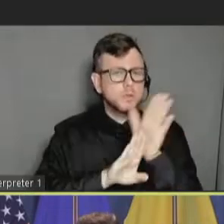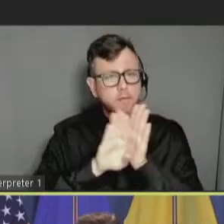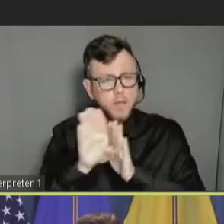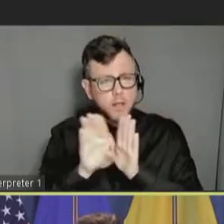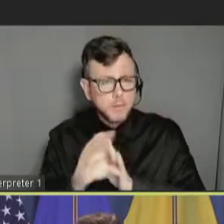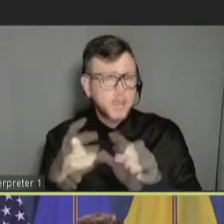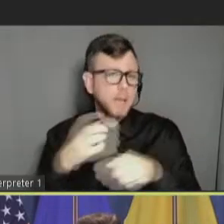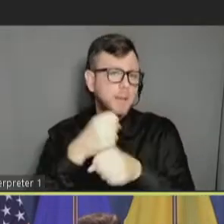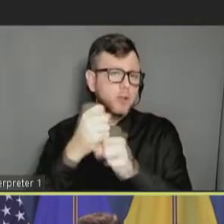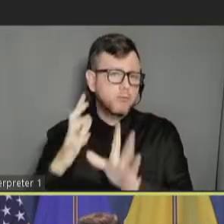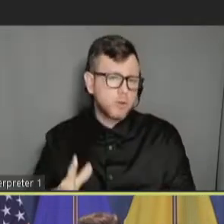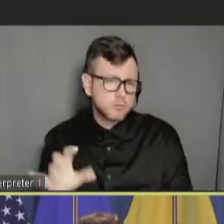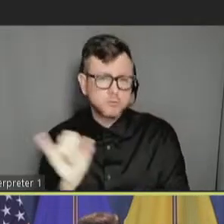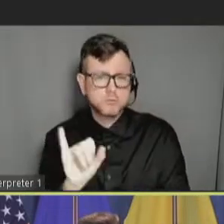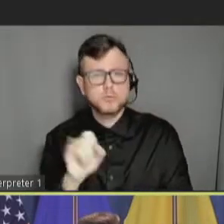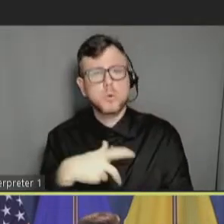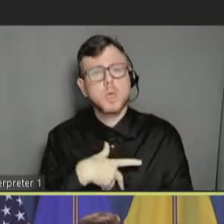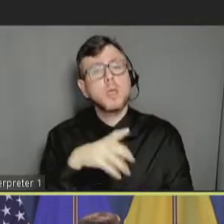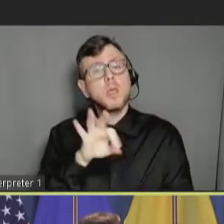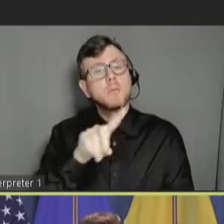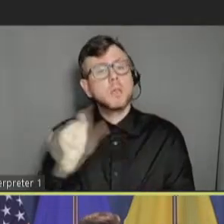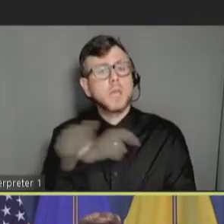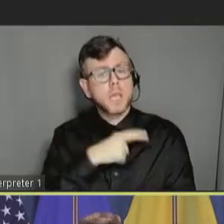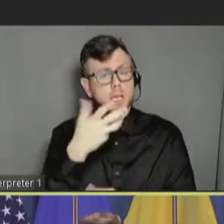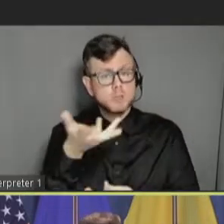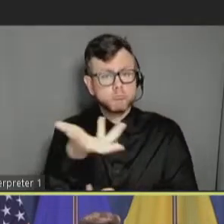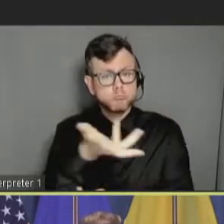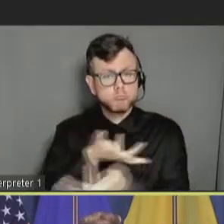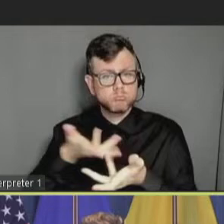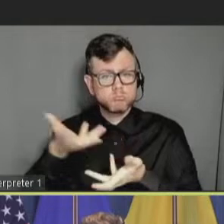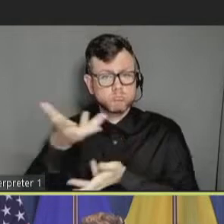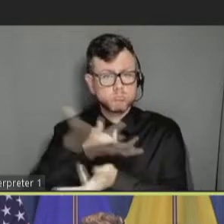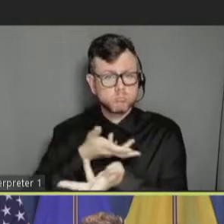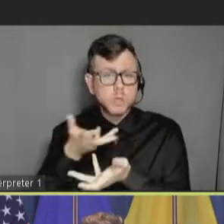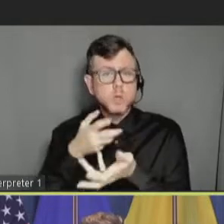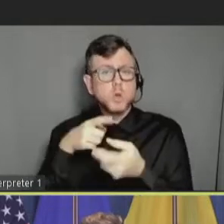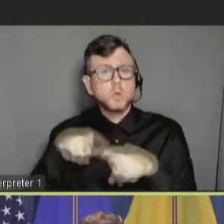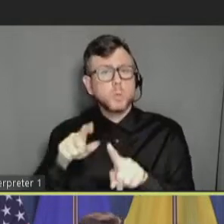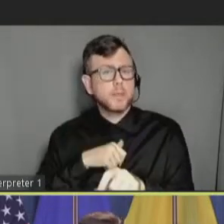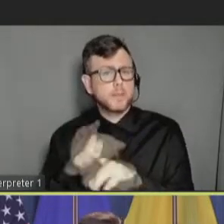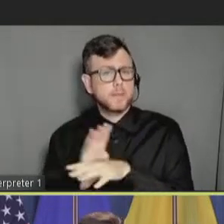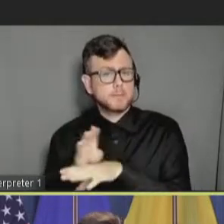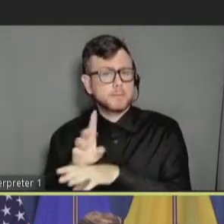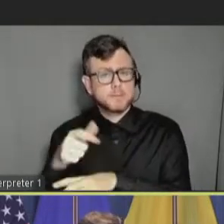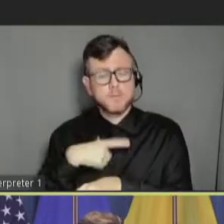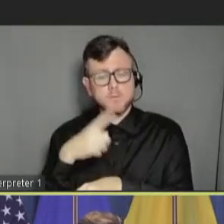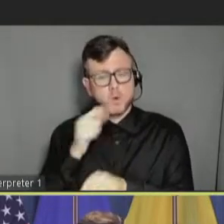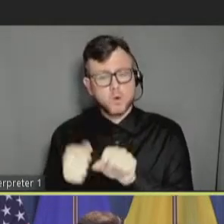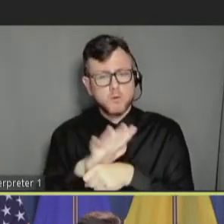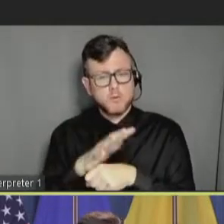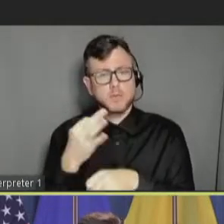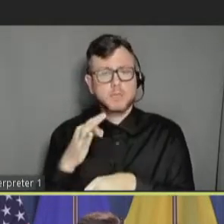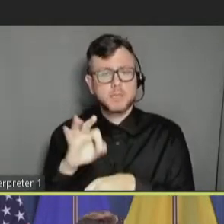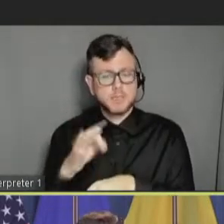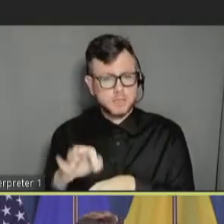engagement with industry during COVID-19, as part of Operation Warp Speed, is featured in our report